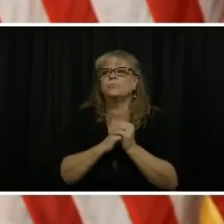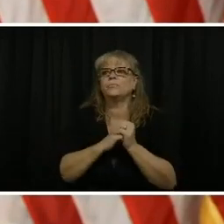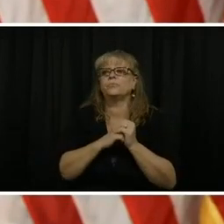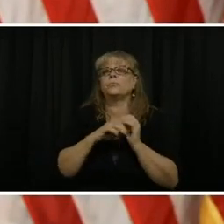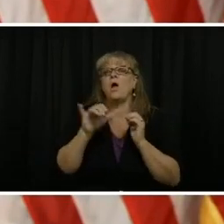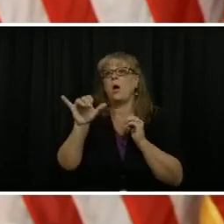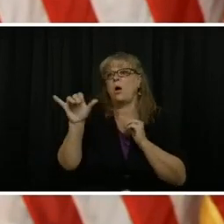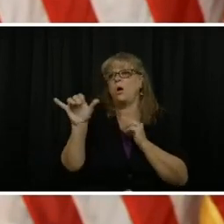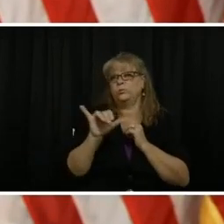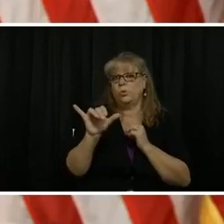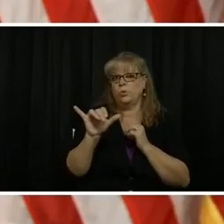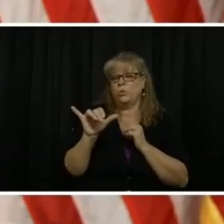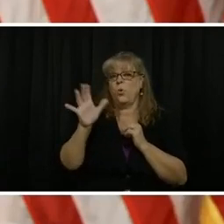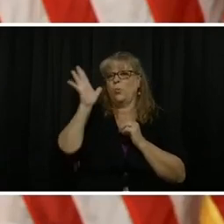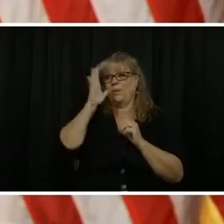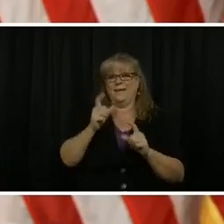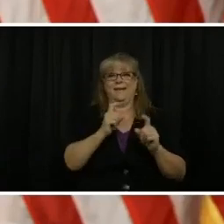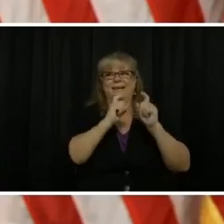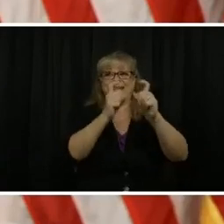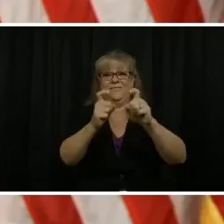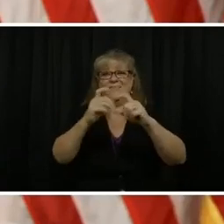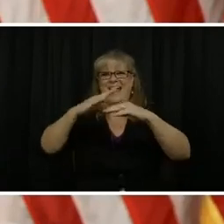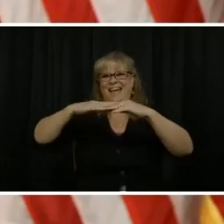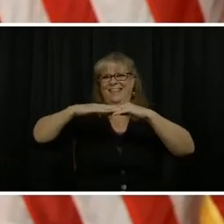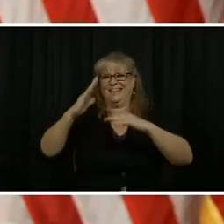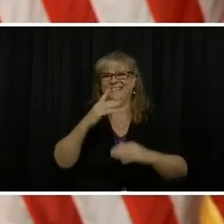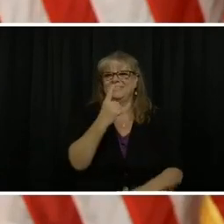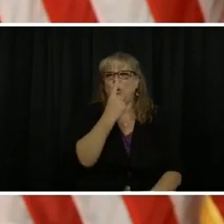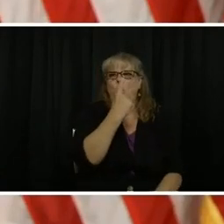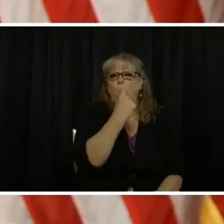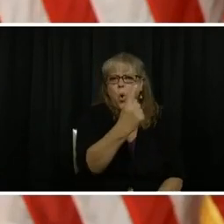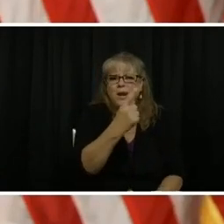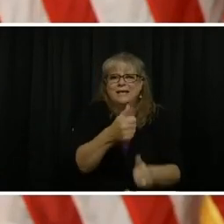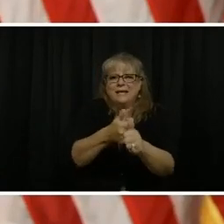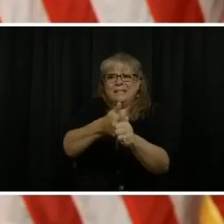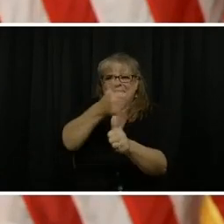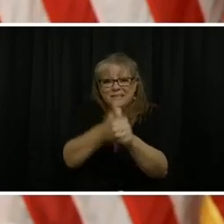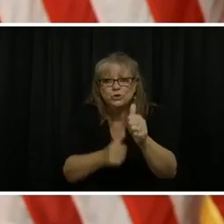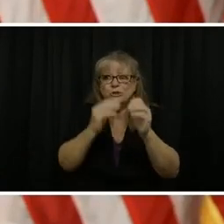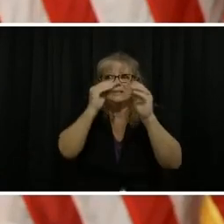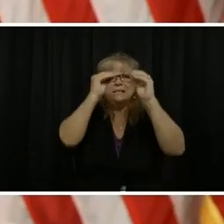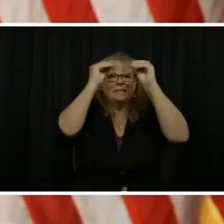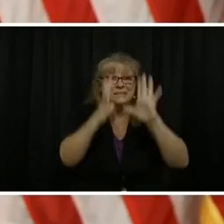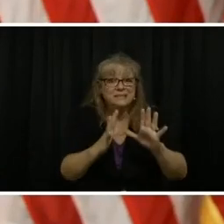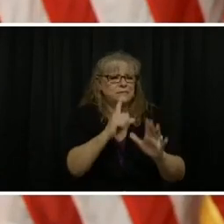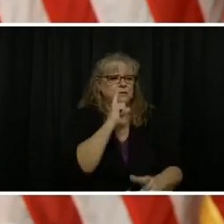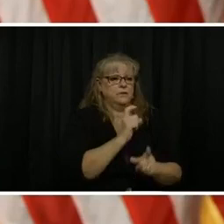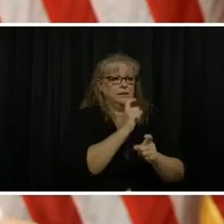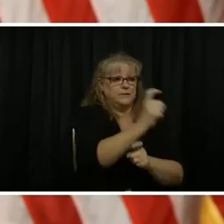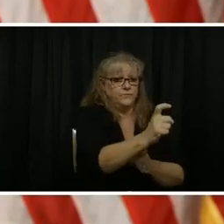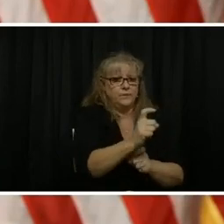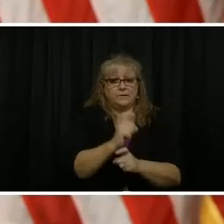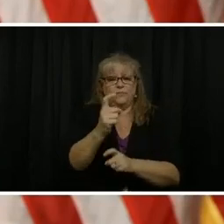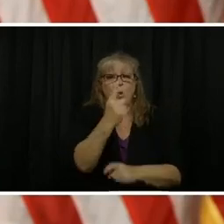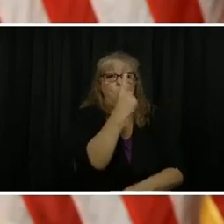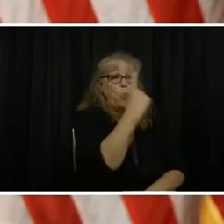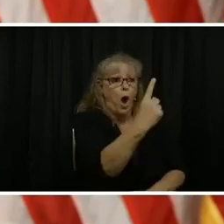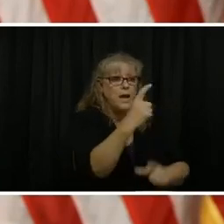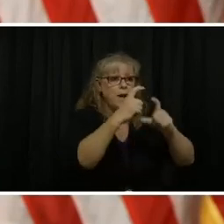WE WILL BE ABLE TO HELP SCHOOL DISTRICTS MEET THE NEEDS OF THEIR TEACHERS. WE ARE GOING TO BE ABLE TO GET